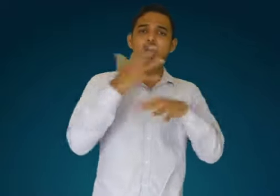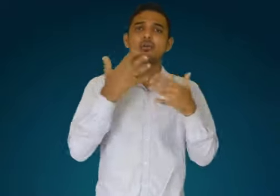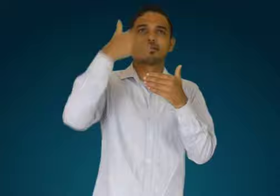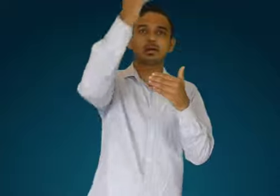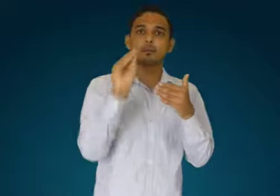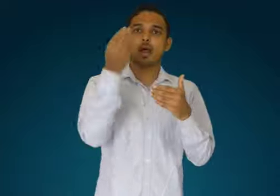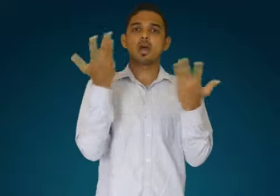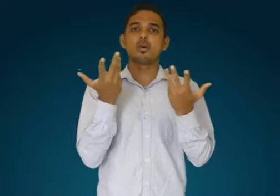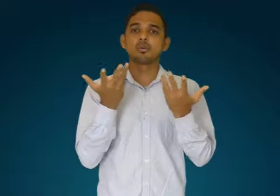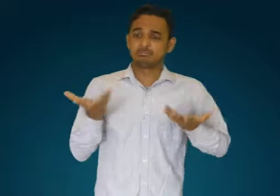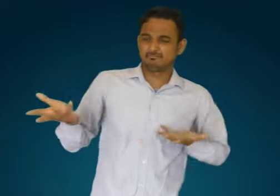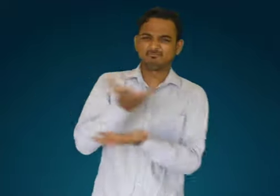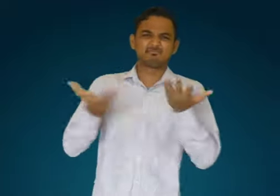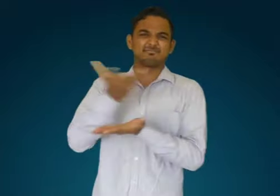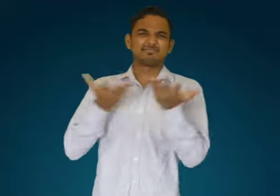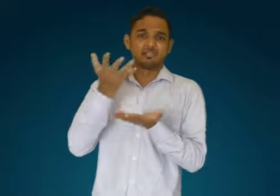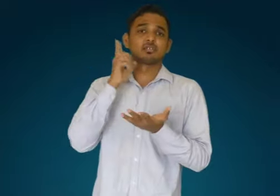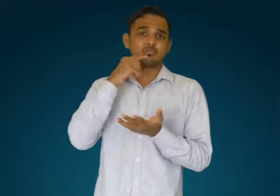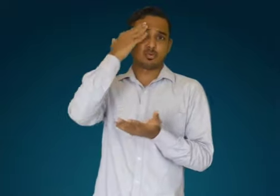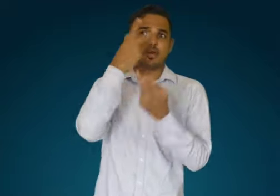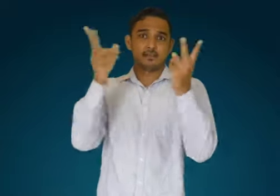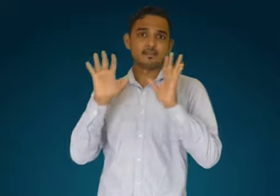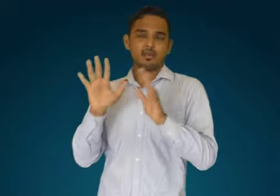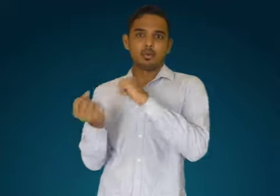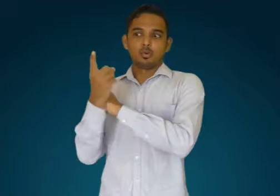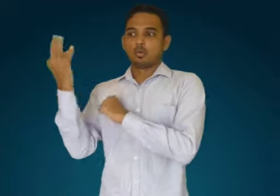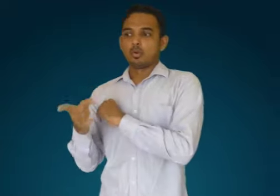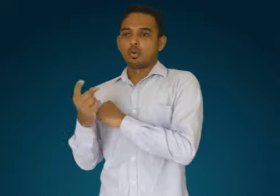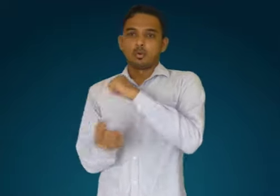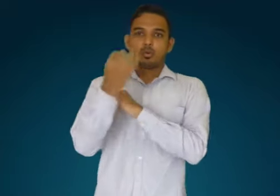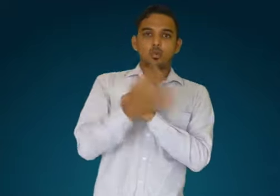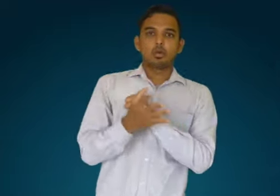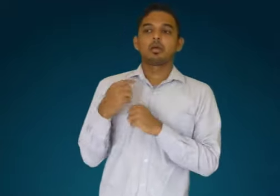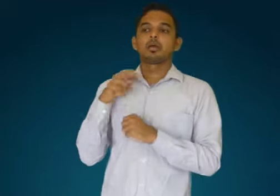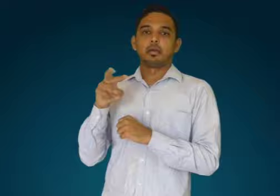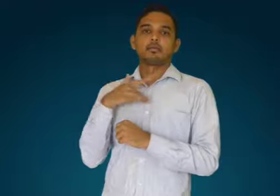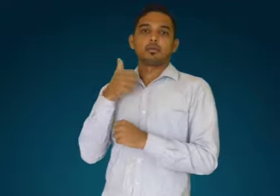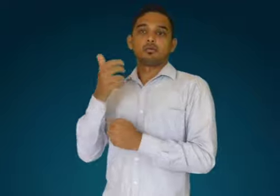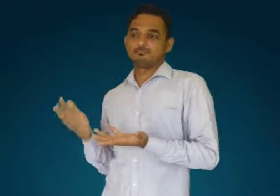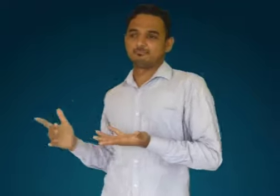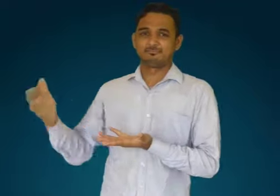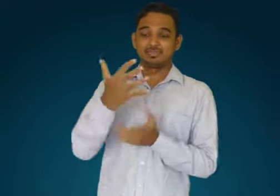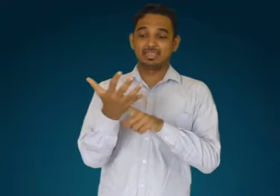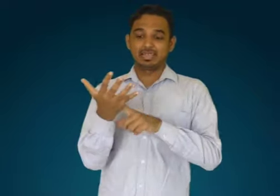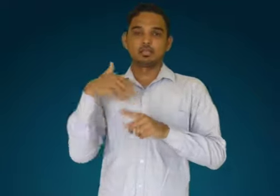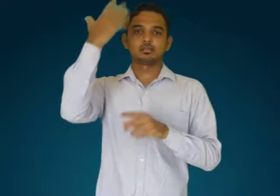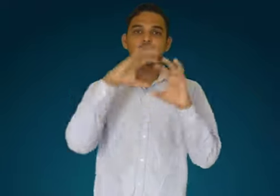the main objectives for conducting these workshops is to turn the spotlight on the lack of bilingual education for deaf children